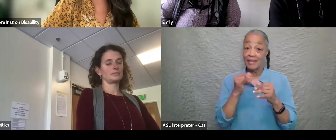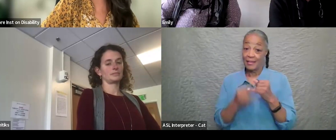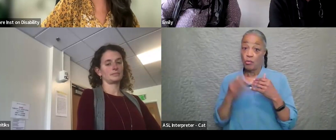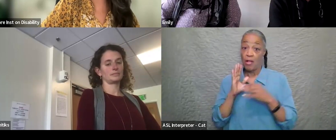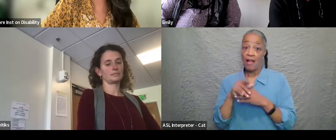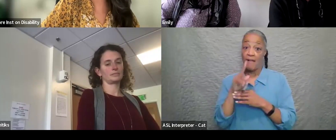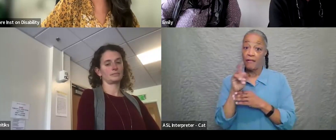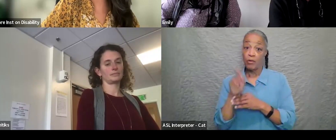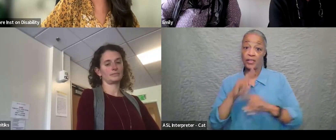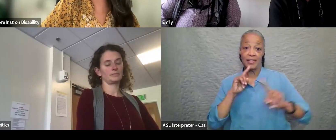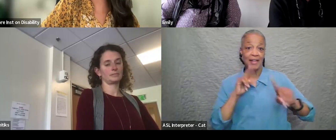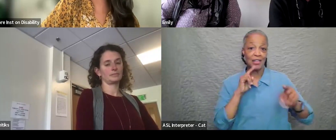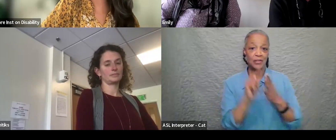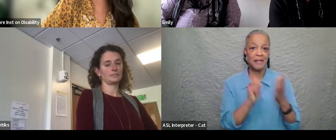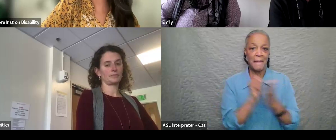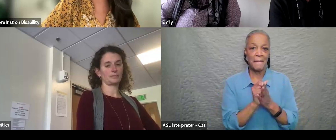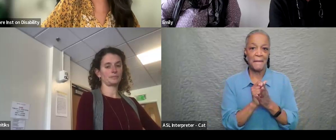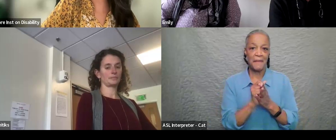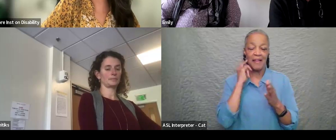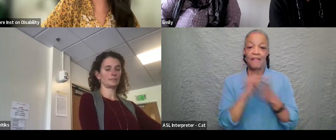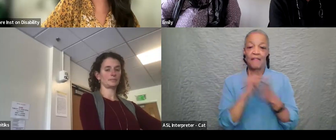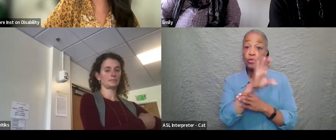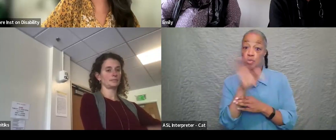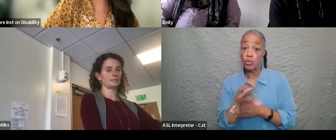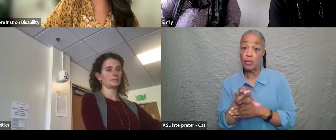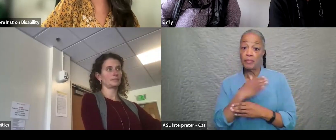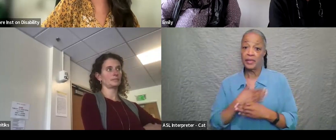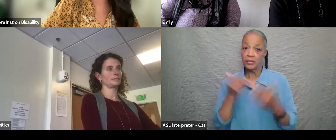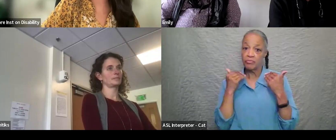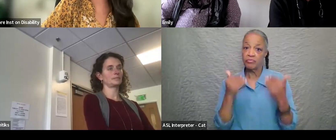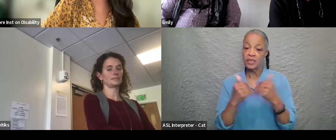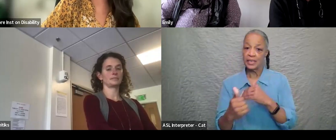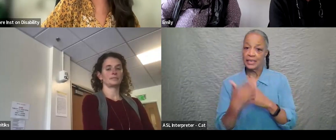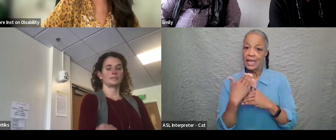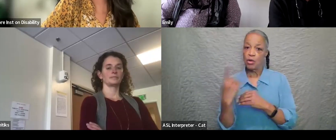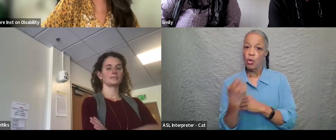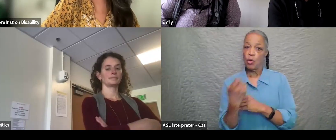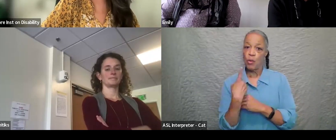So if you are in the virtual space, feel free to send in your questions at any time.